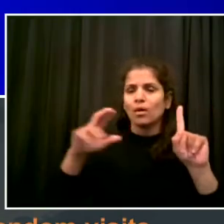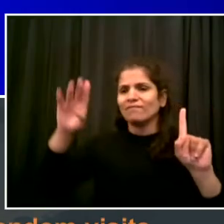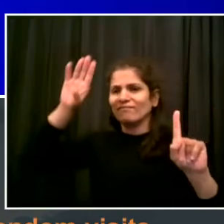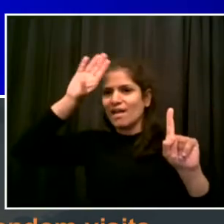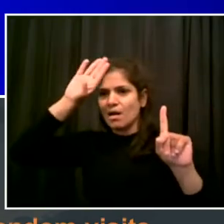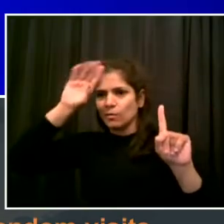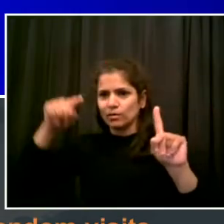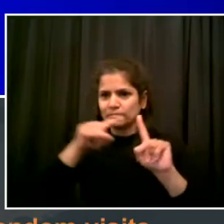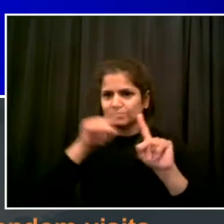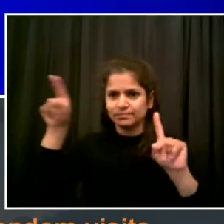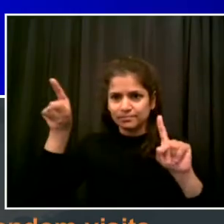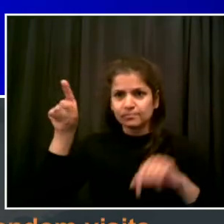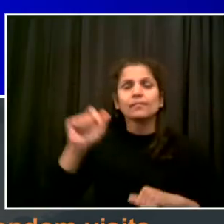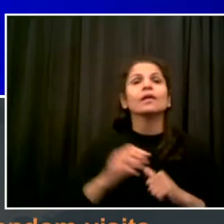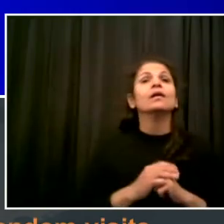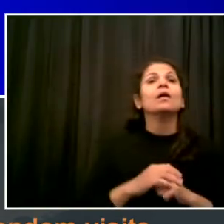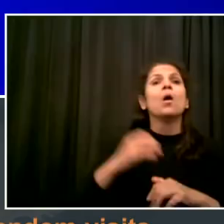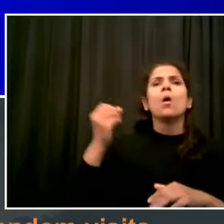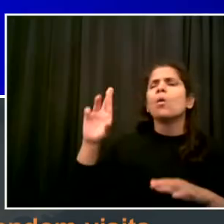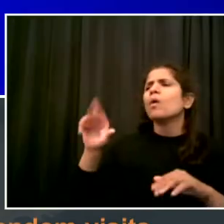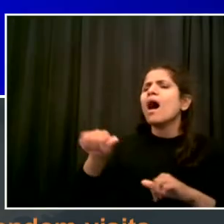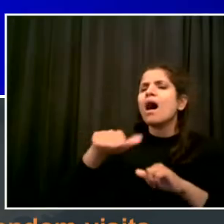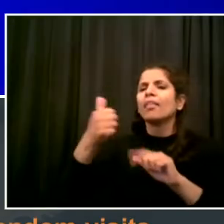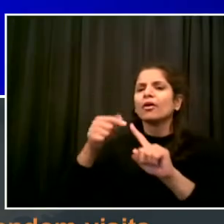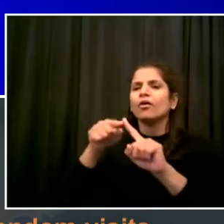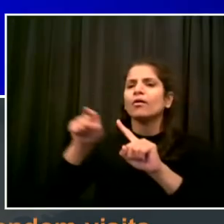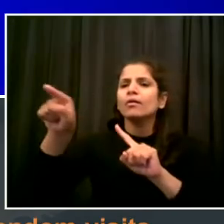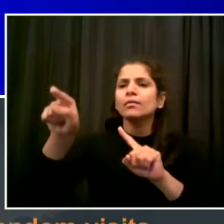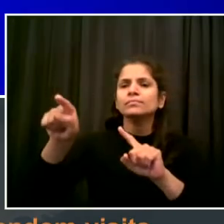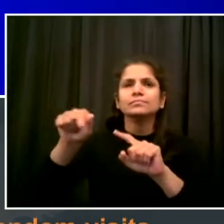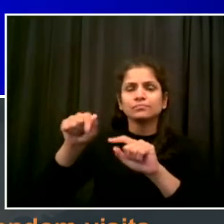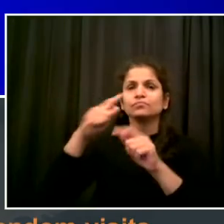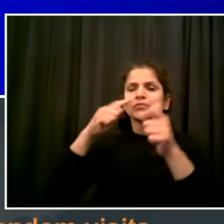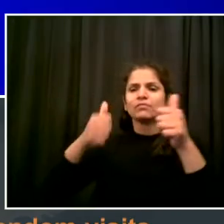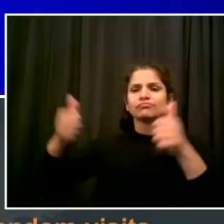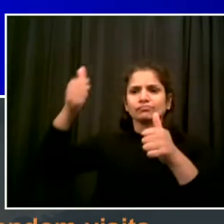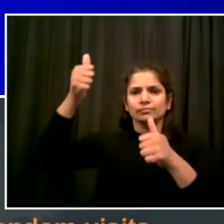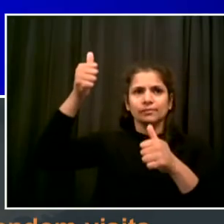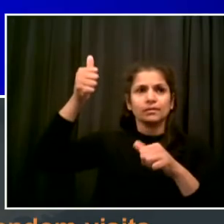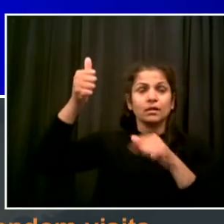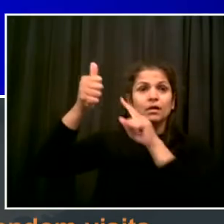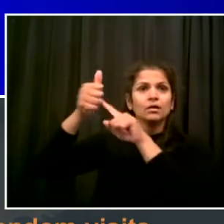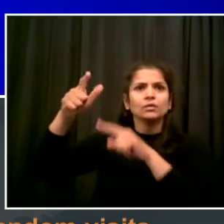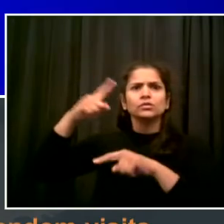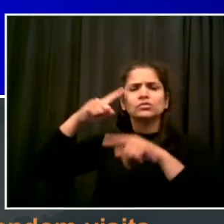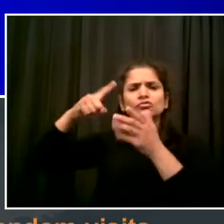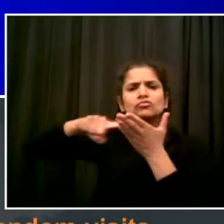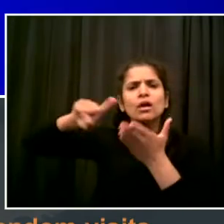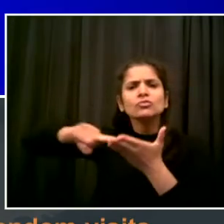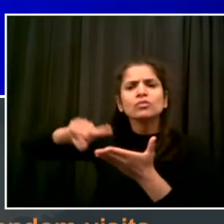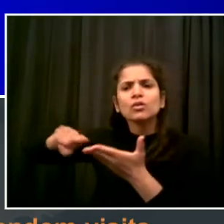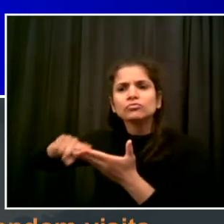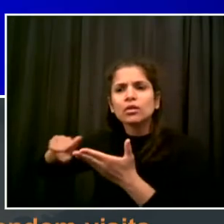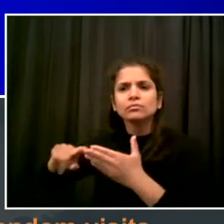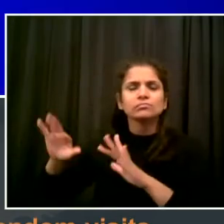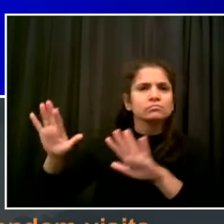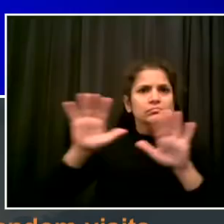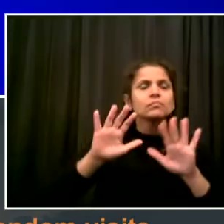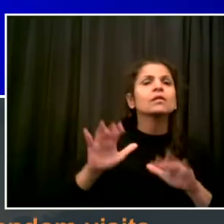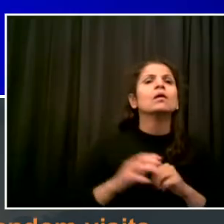SO WHAT WE WILL DO IS WHAT WE NORMALLY DO. THERE WILL BE